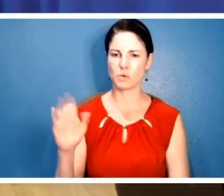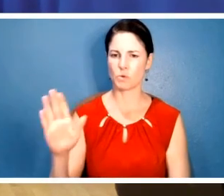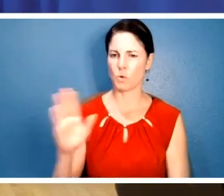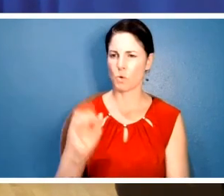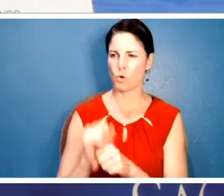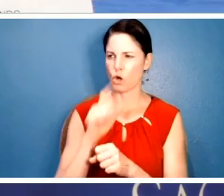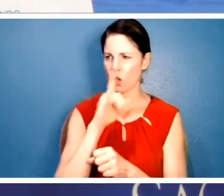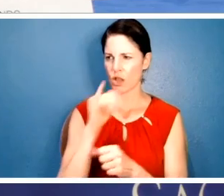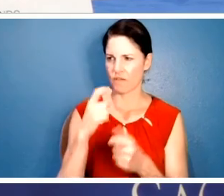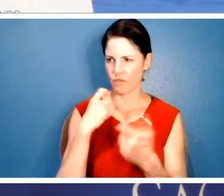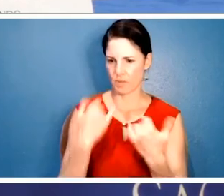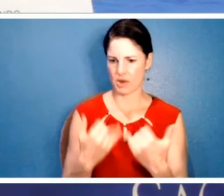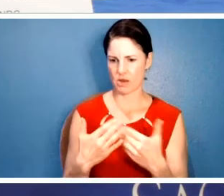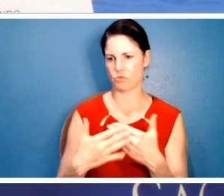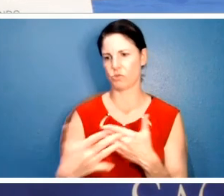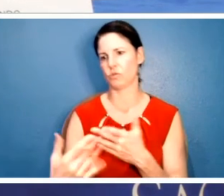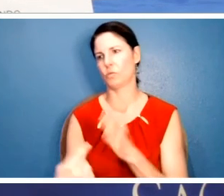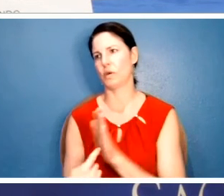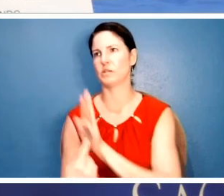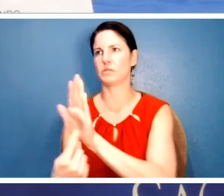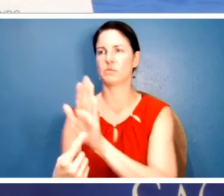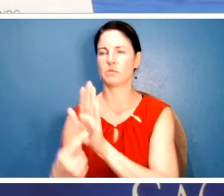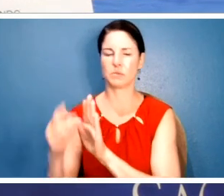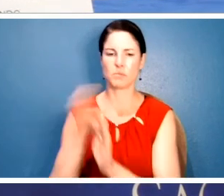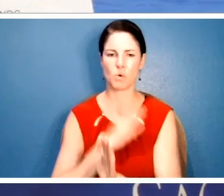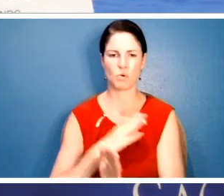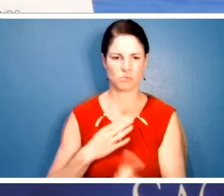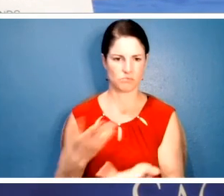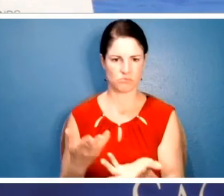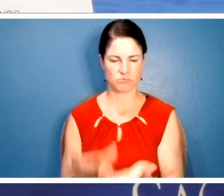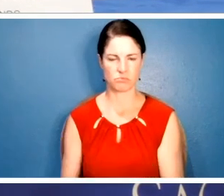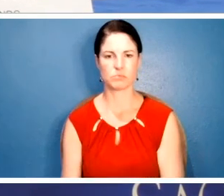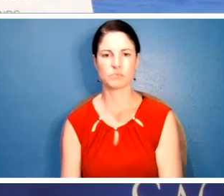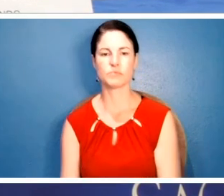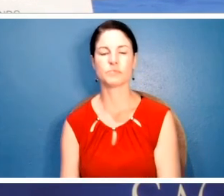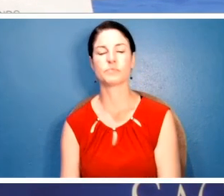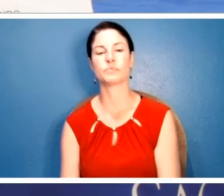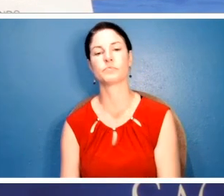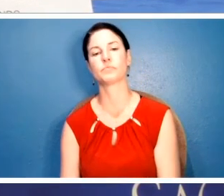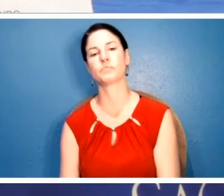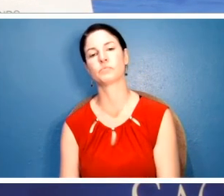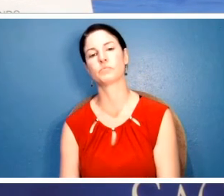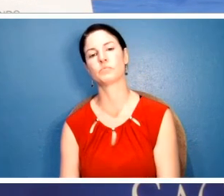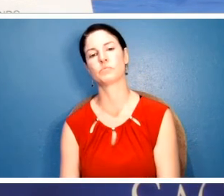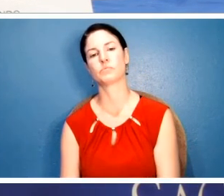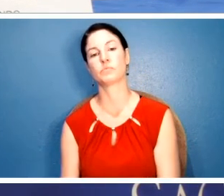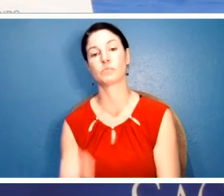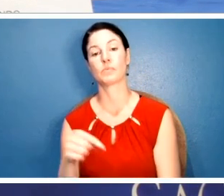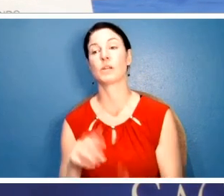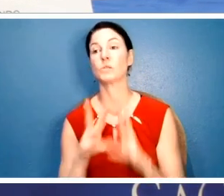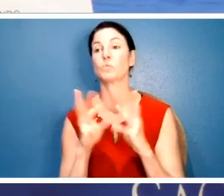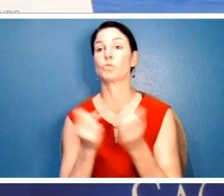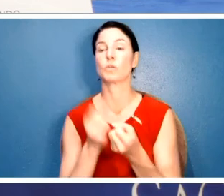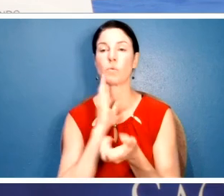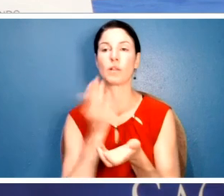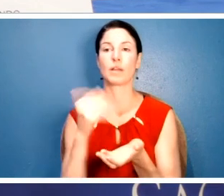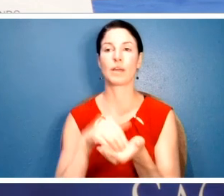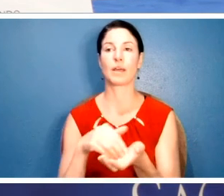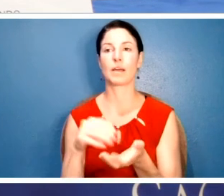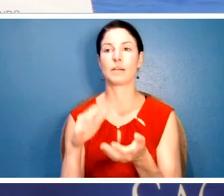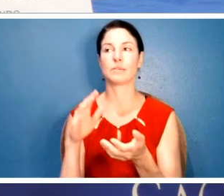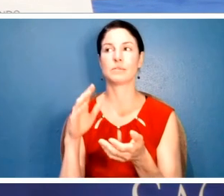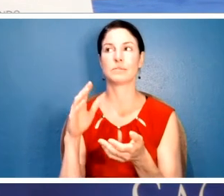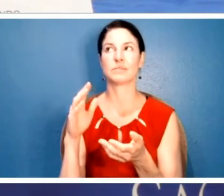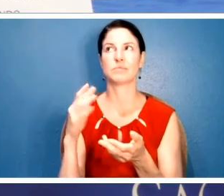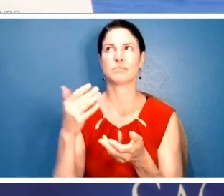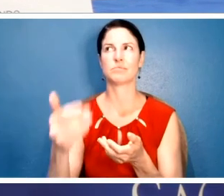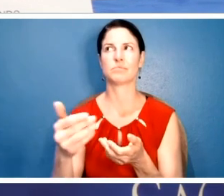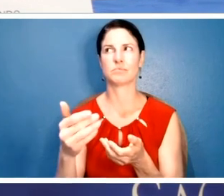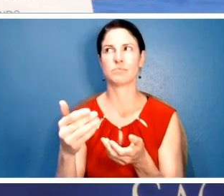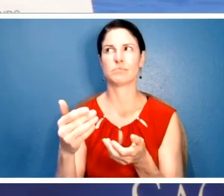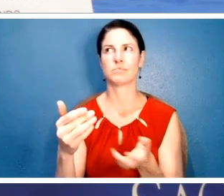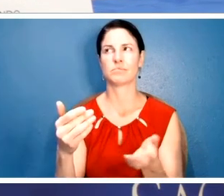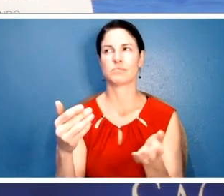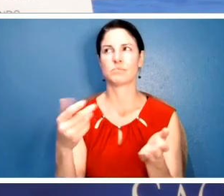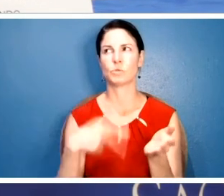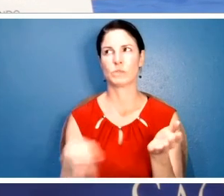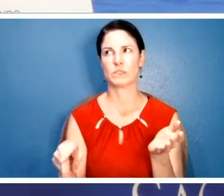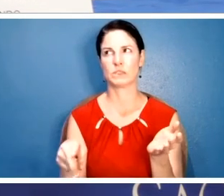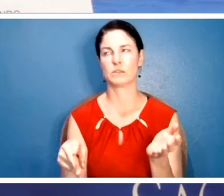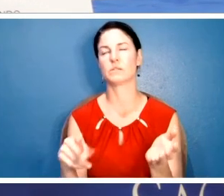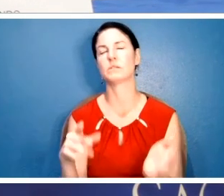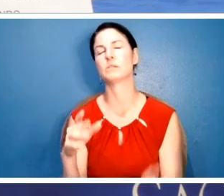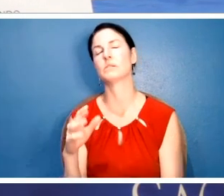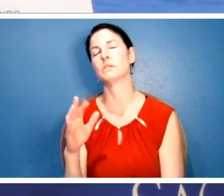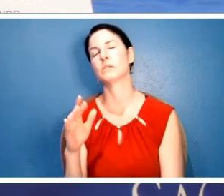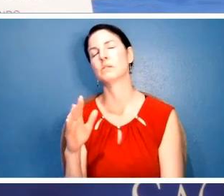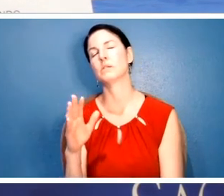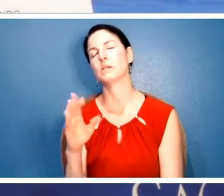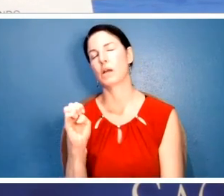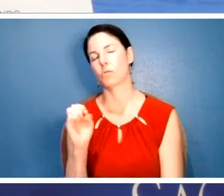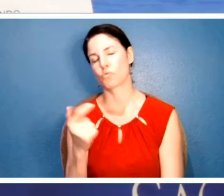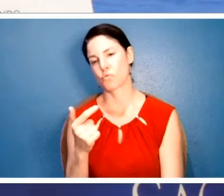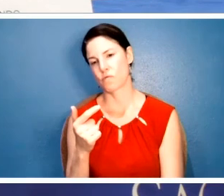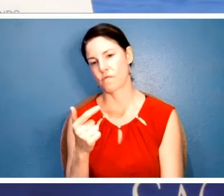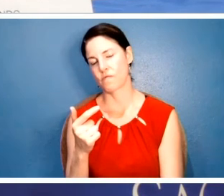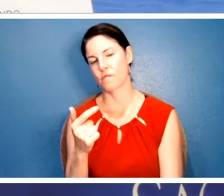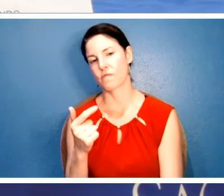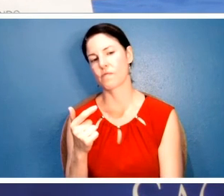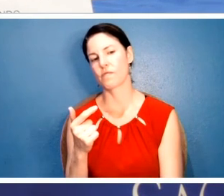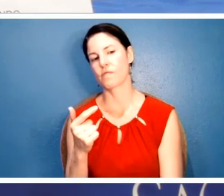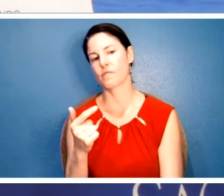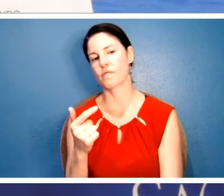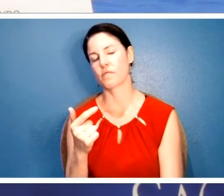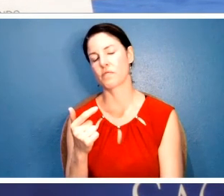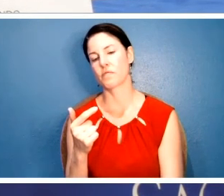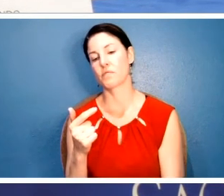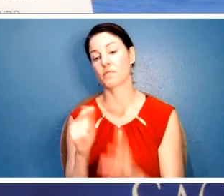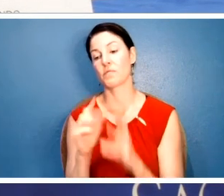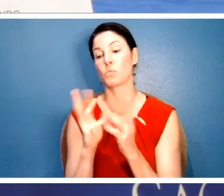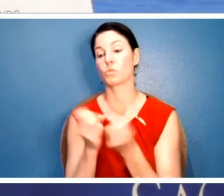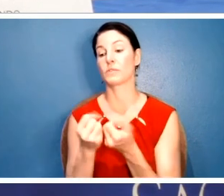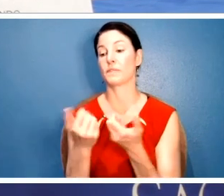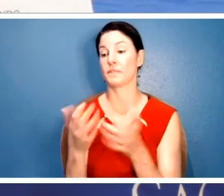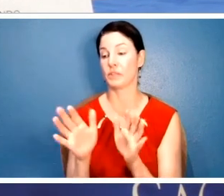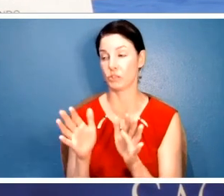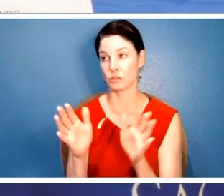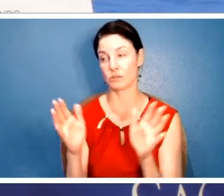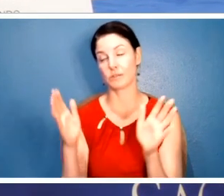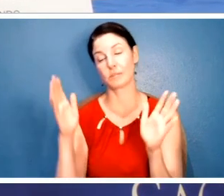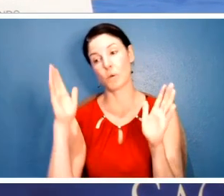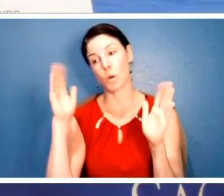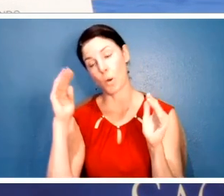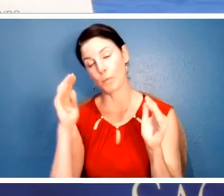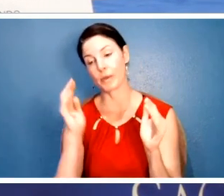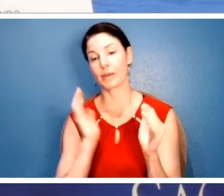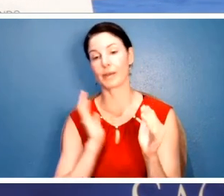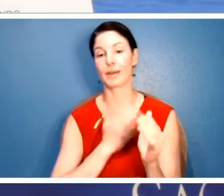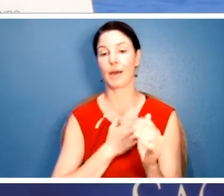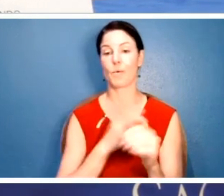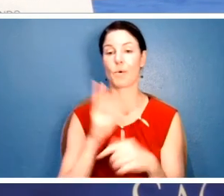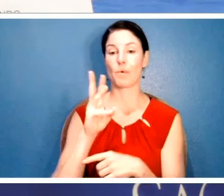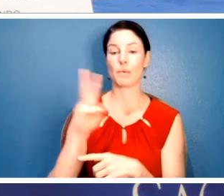SacGov: Well, I will we have one more of these workshops to do and that's in the city of elk grove I think it's a week after next I will complete that process, it is my hope that by that time we will have on our redistricting website for sacramento county.